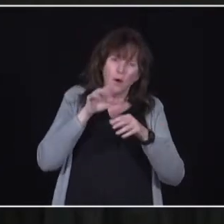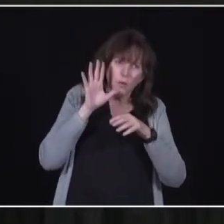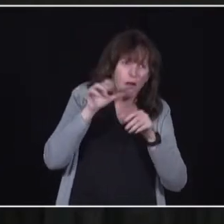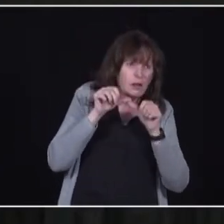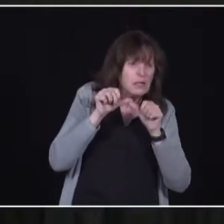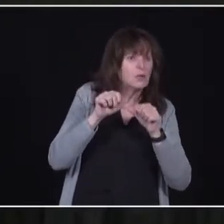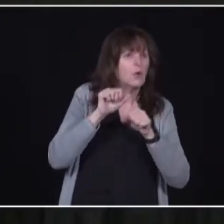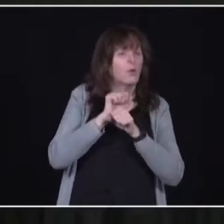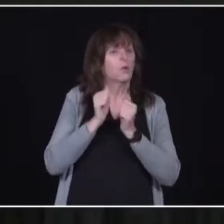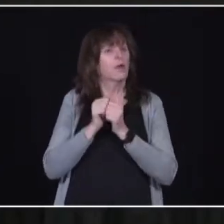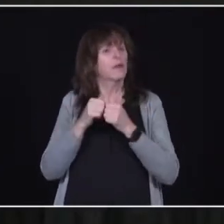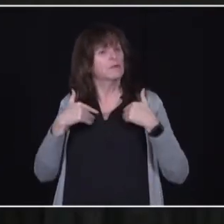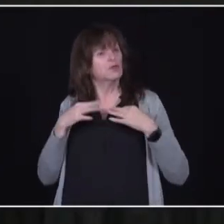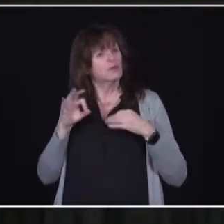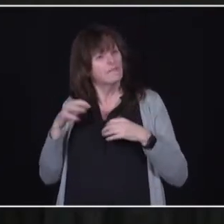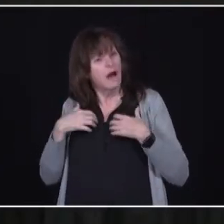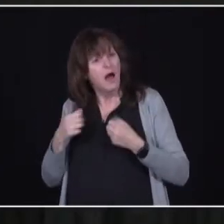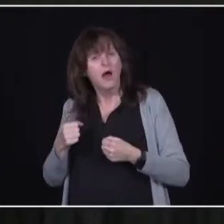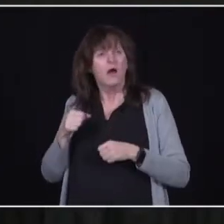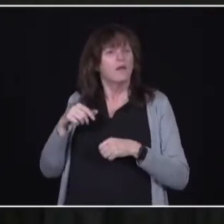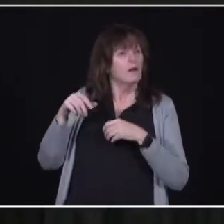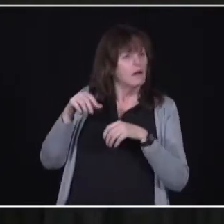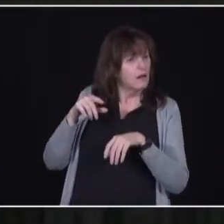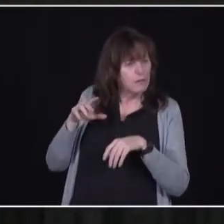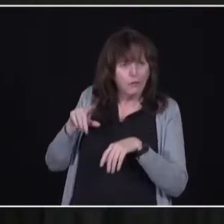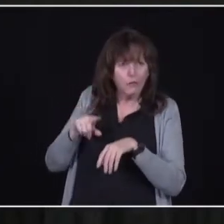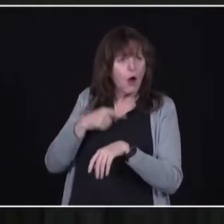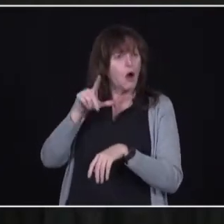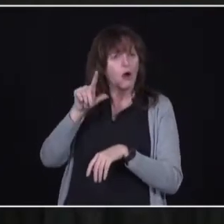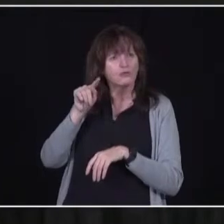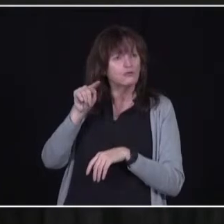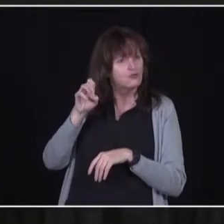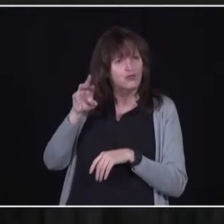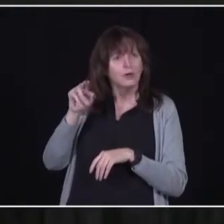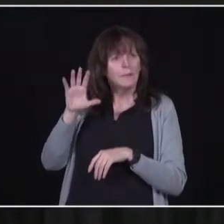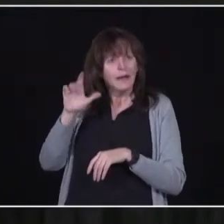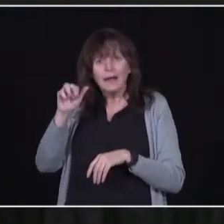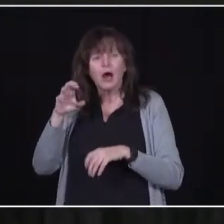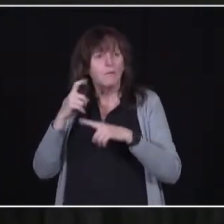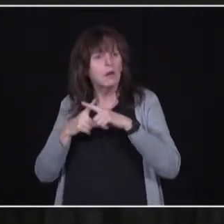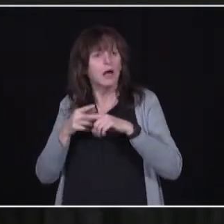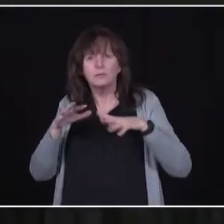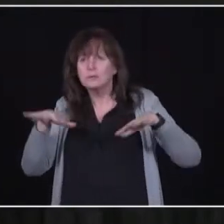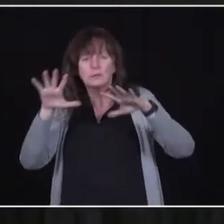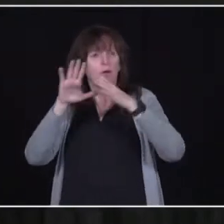and post secondary institutions to ensure students receive the skills they need